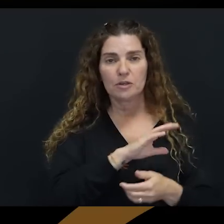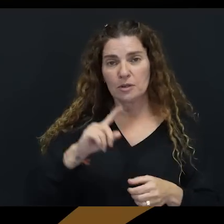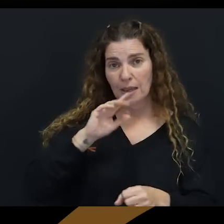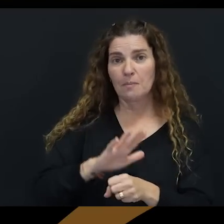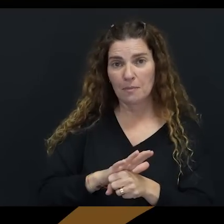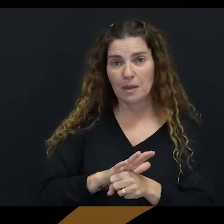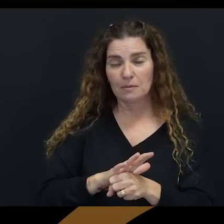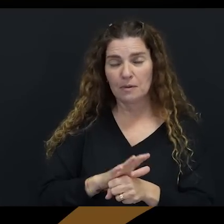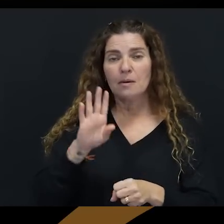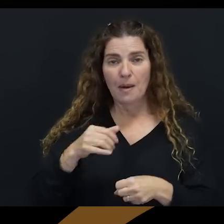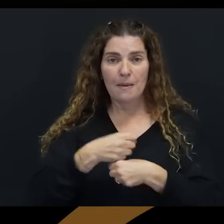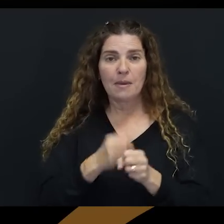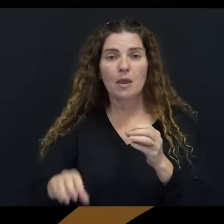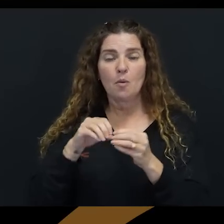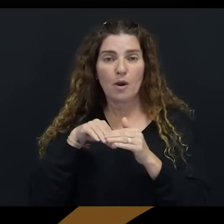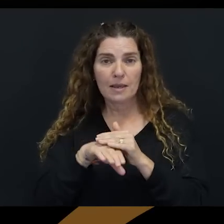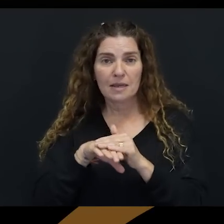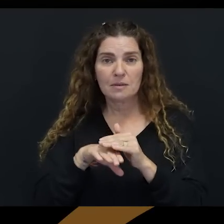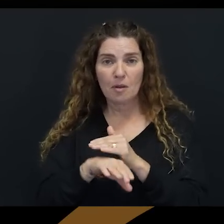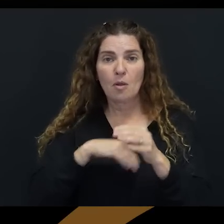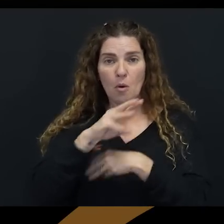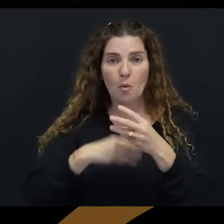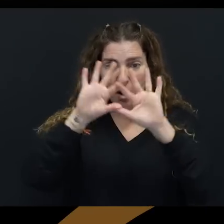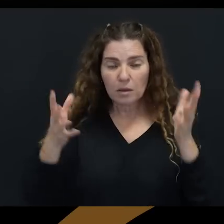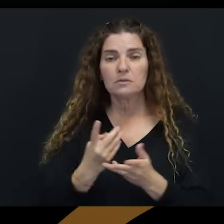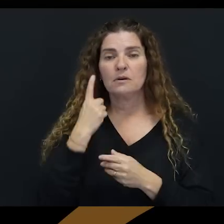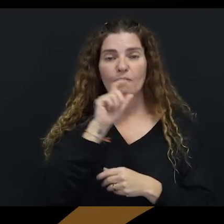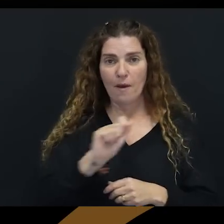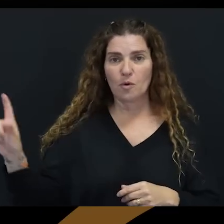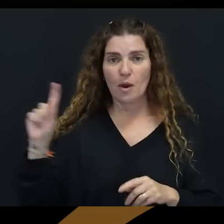collaboration, and commitment in creating a more accessible world for all.